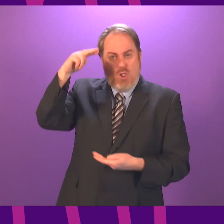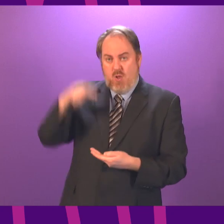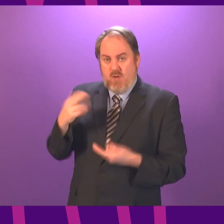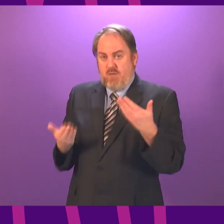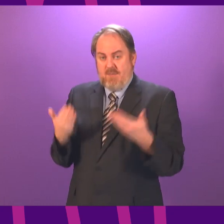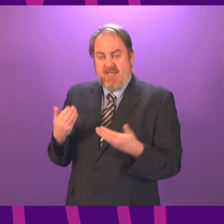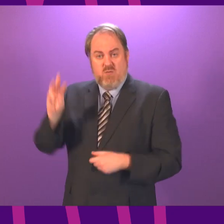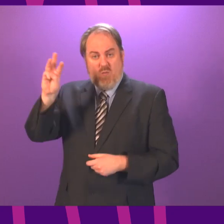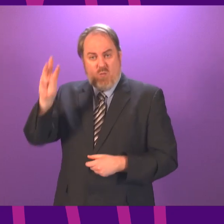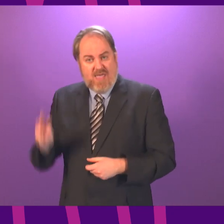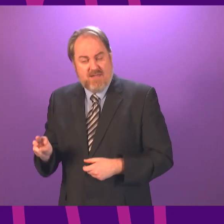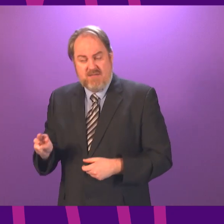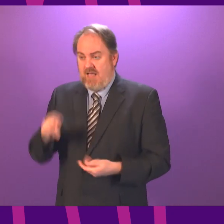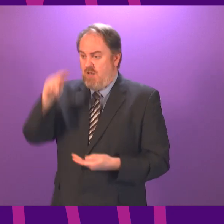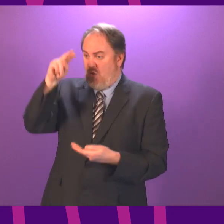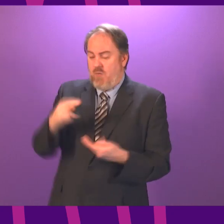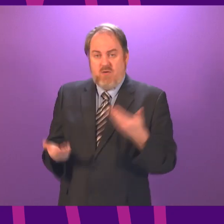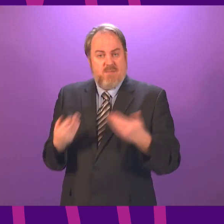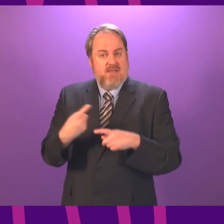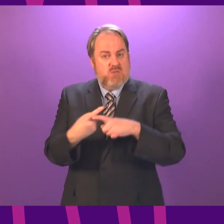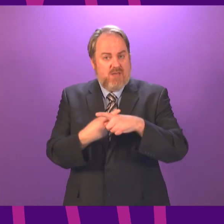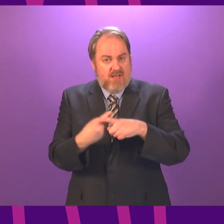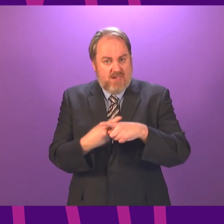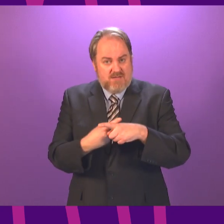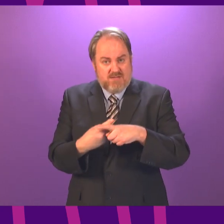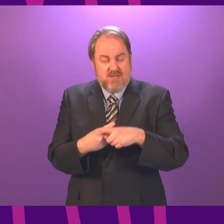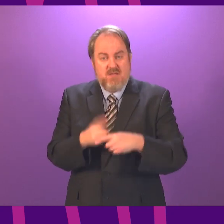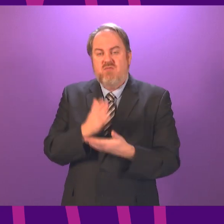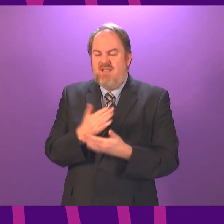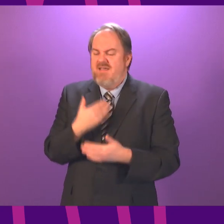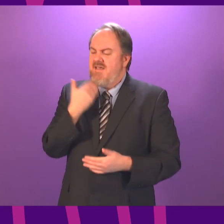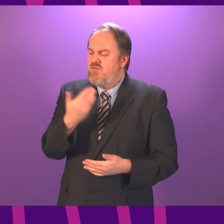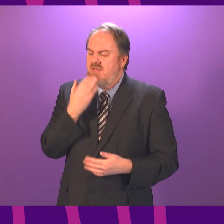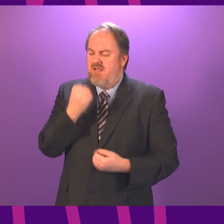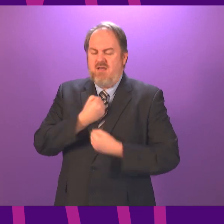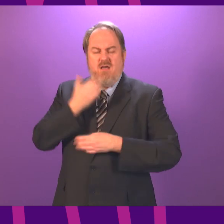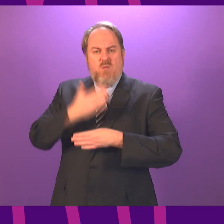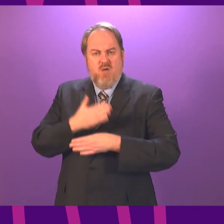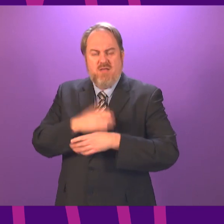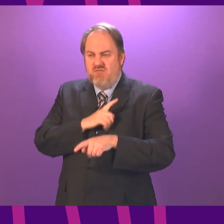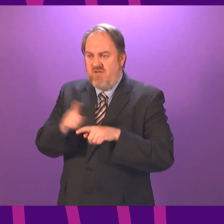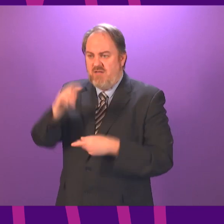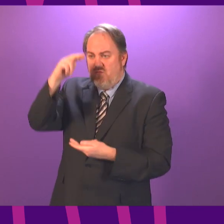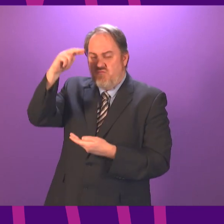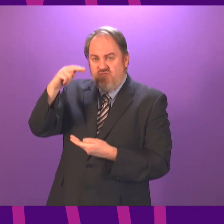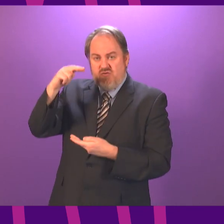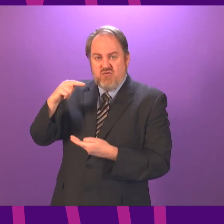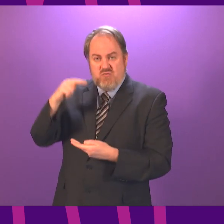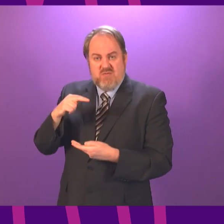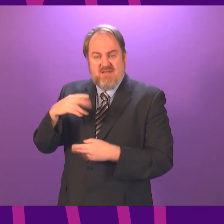Every single day, we continue to take steps to ensure that we reduce the impact of the